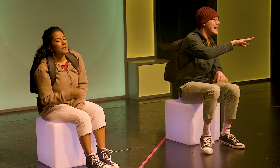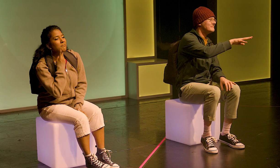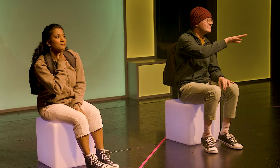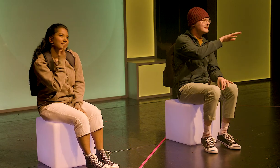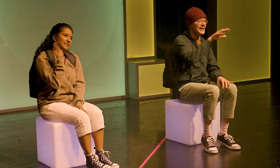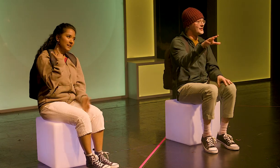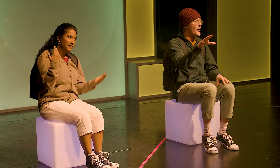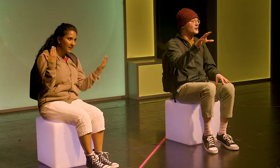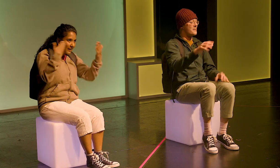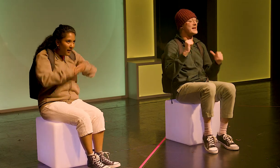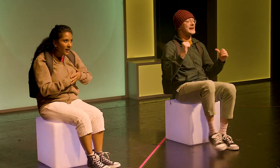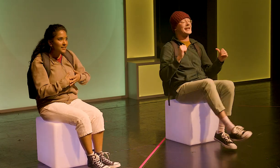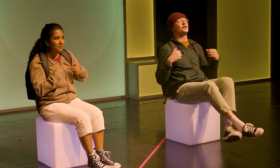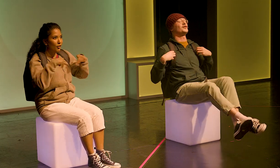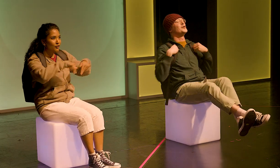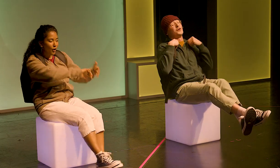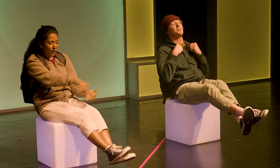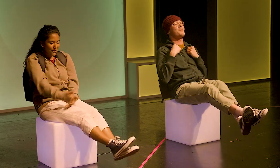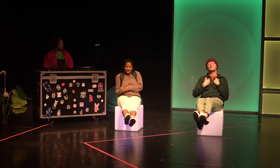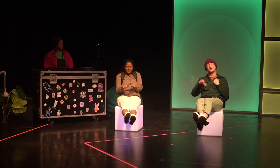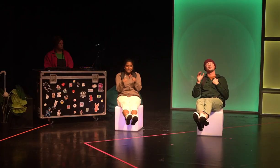But then last night, when me and Gary were snuggled up in bed watching